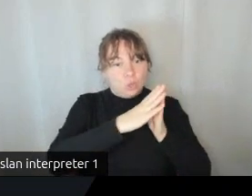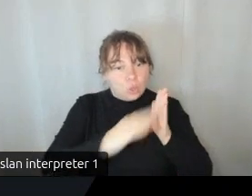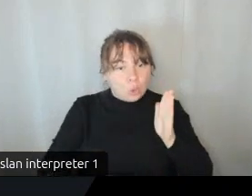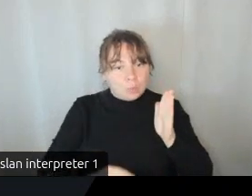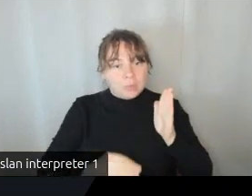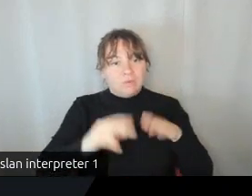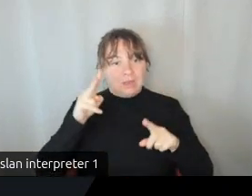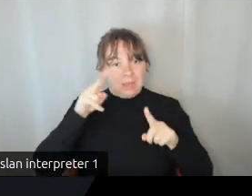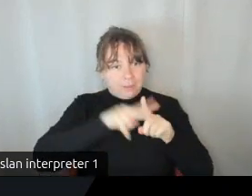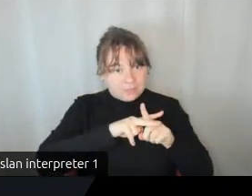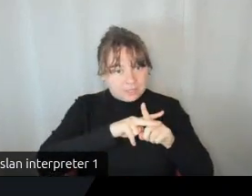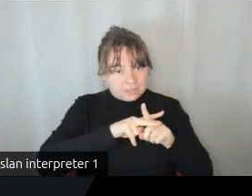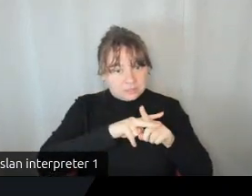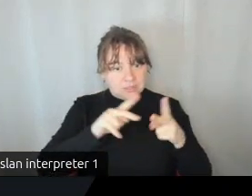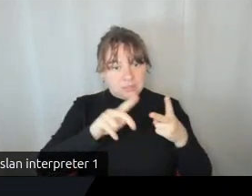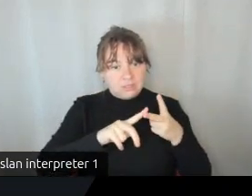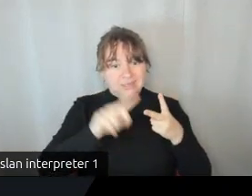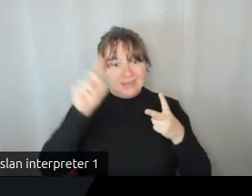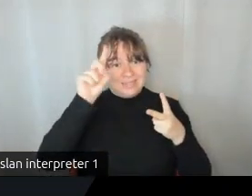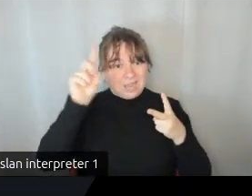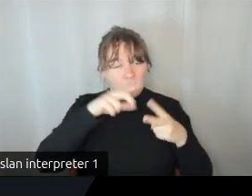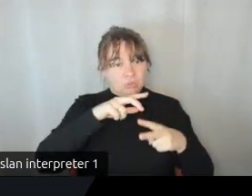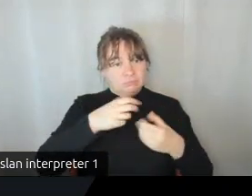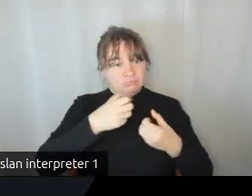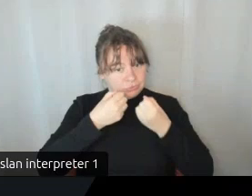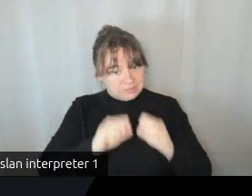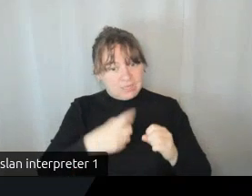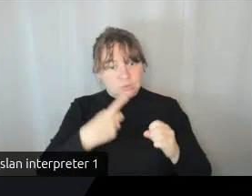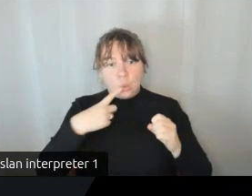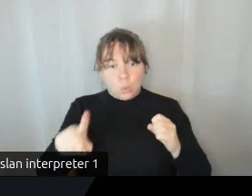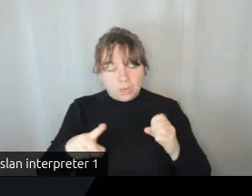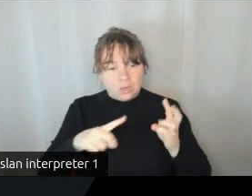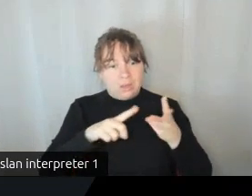a copy of the current protection order or temporary order, any family court orders,